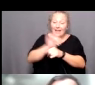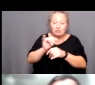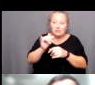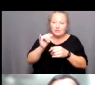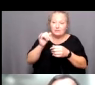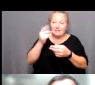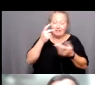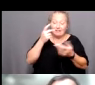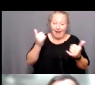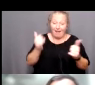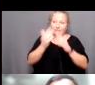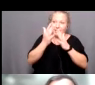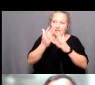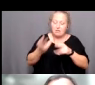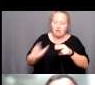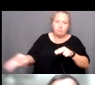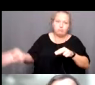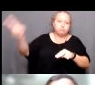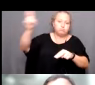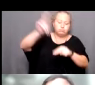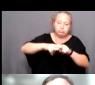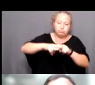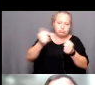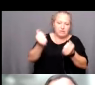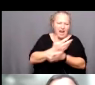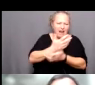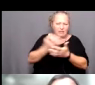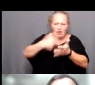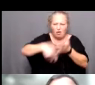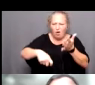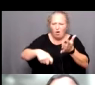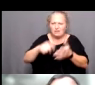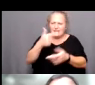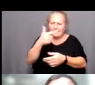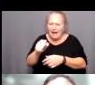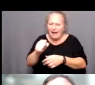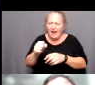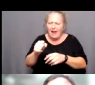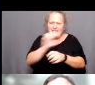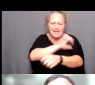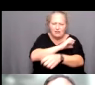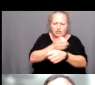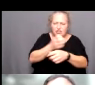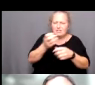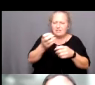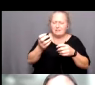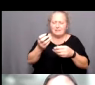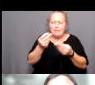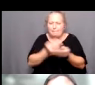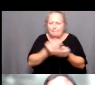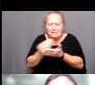to run this industry from gas, other energy costs, materials, and they don't necessarily